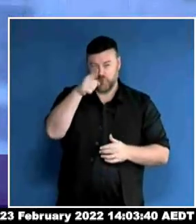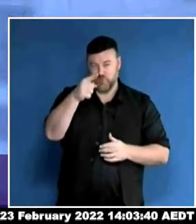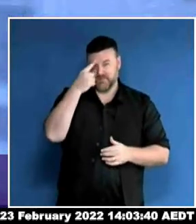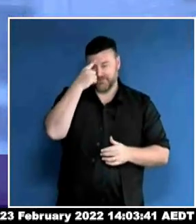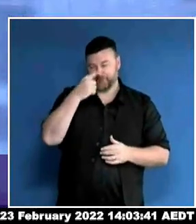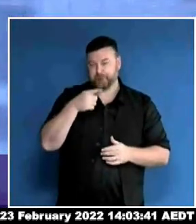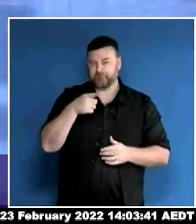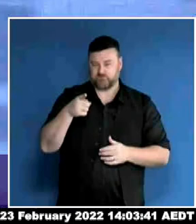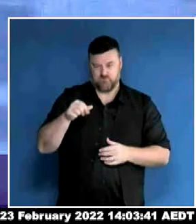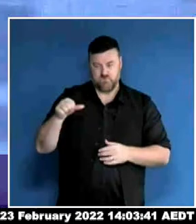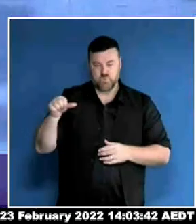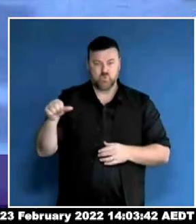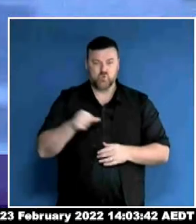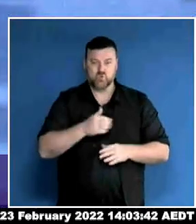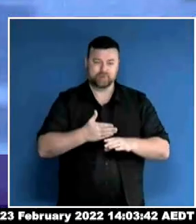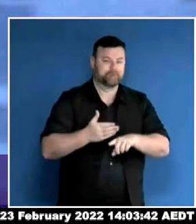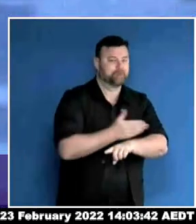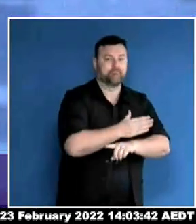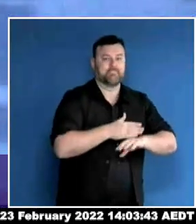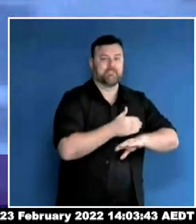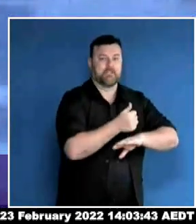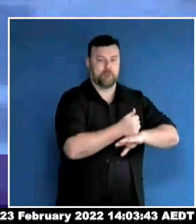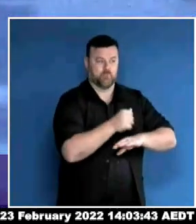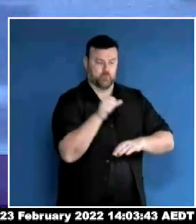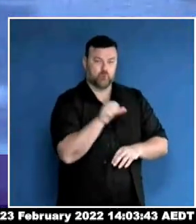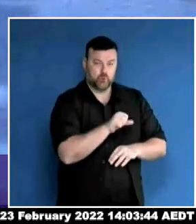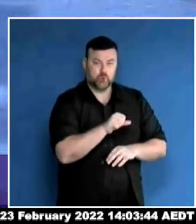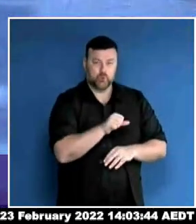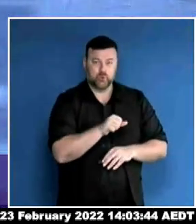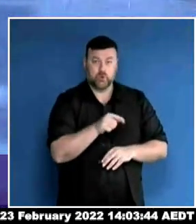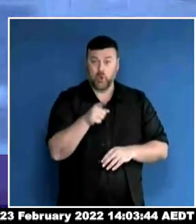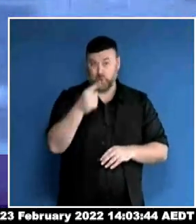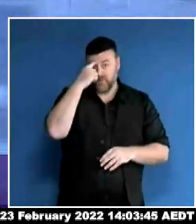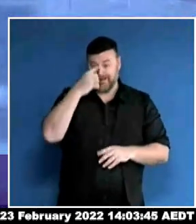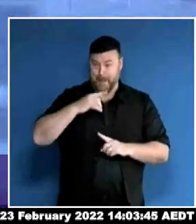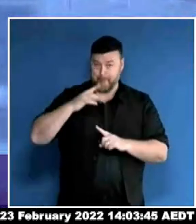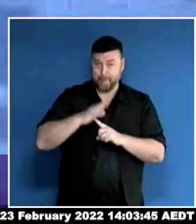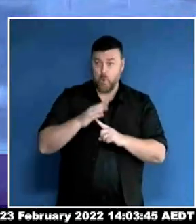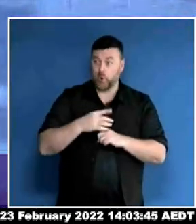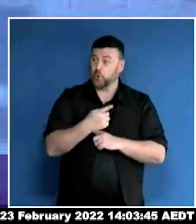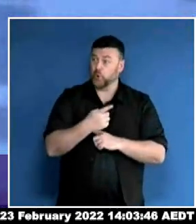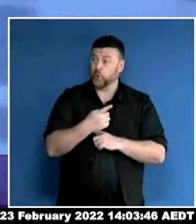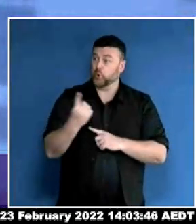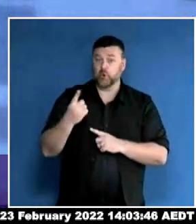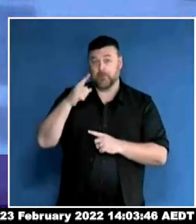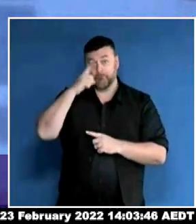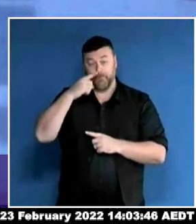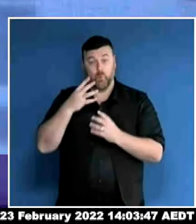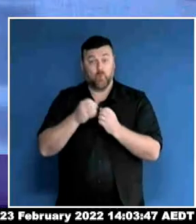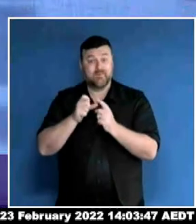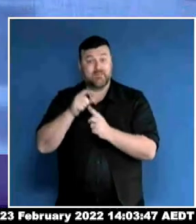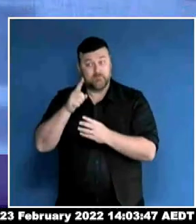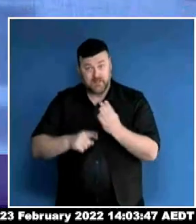important that people with disability should have the opportunity to be well trained and